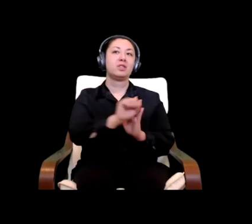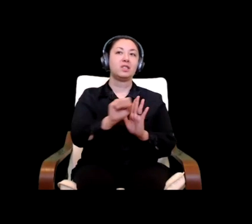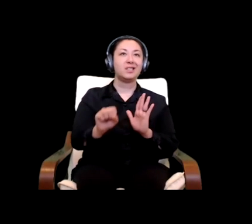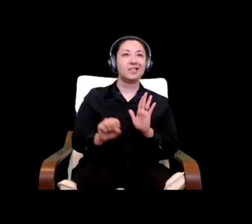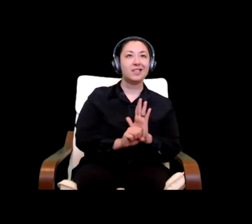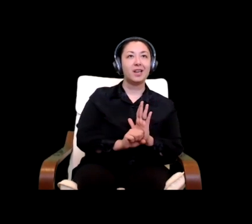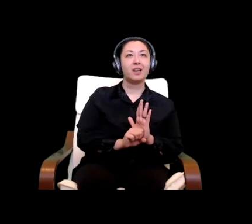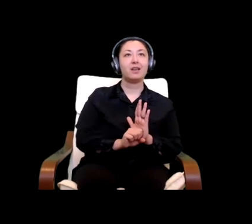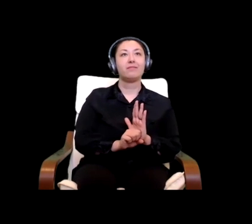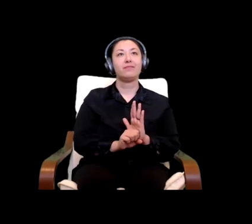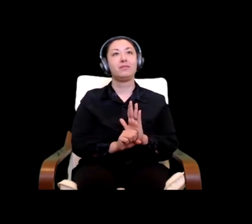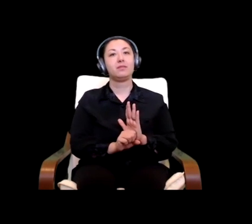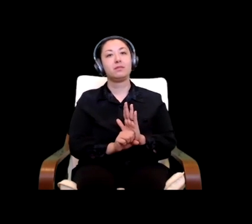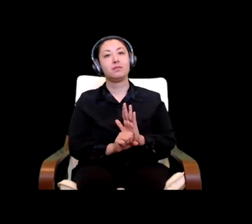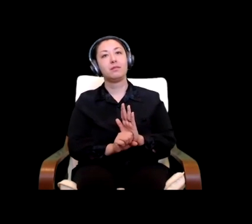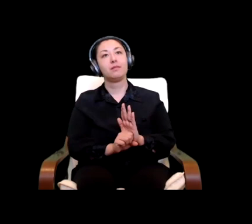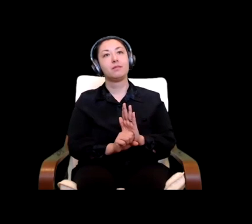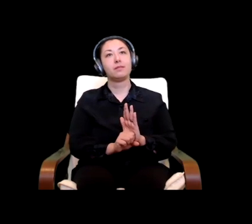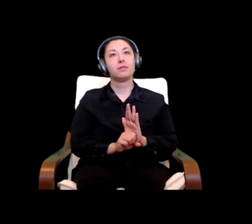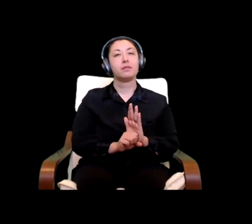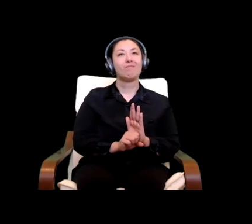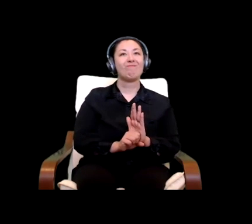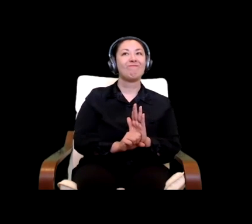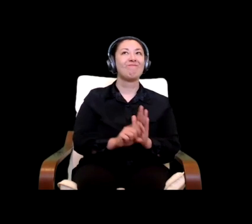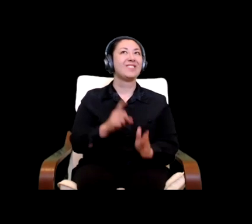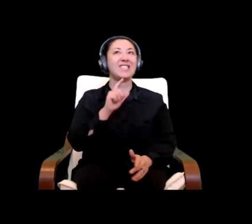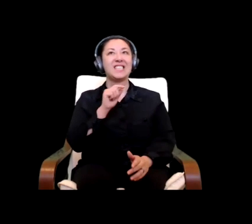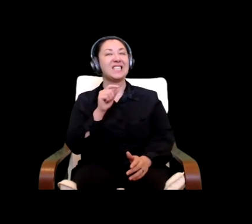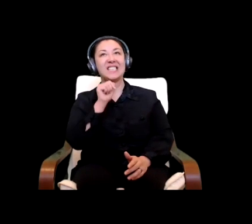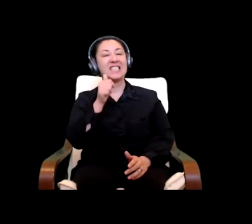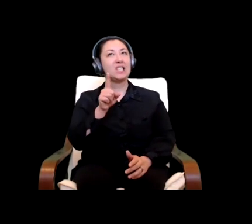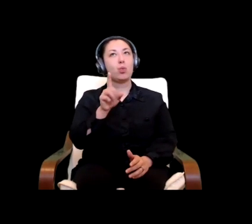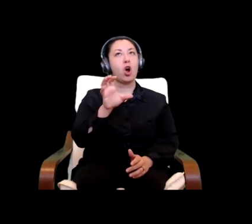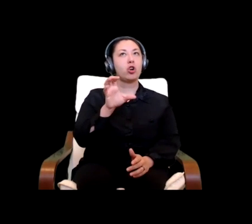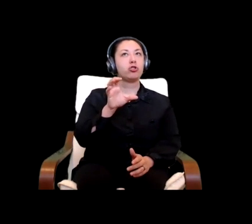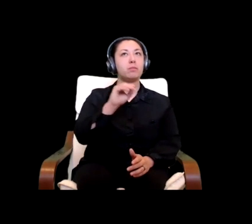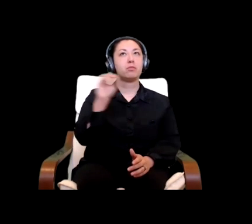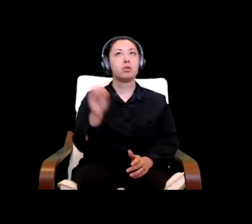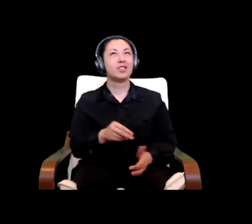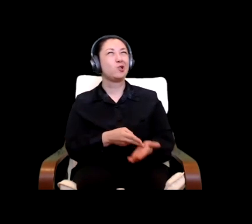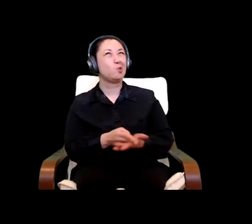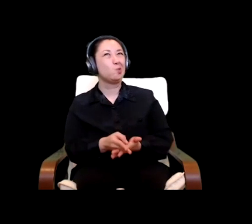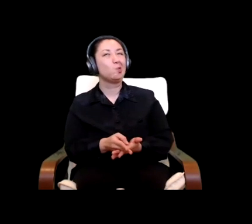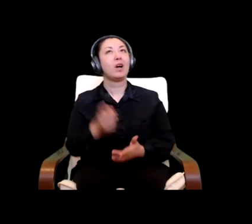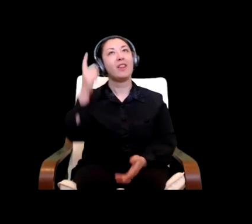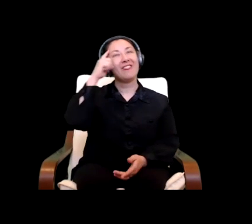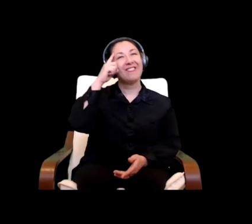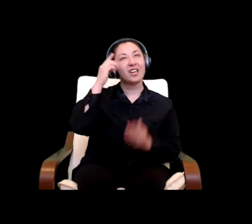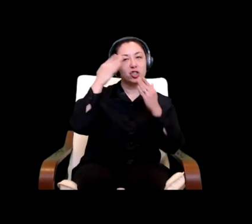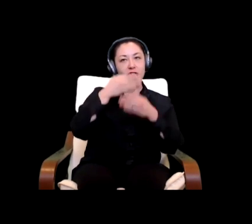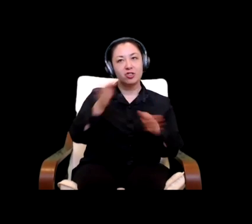on the state. I'm not 100% sure about that. In general, I think there's not a lot of specifically